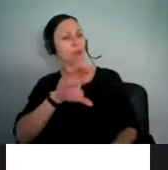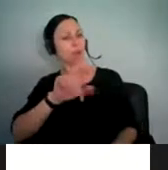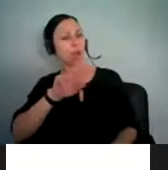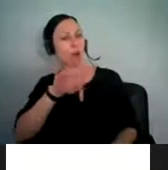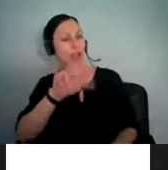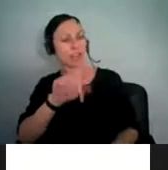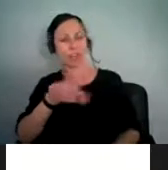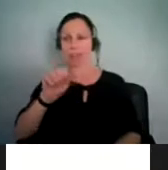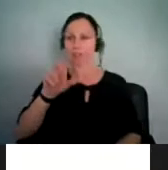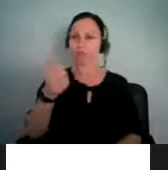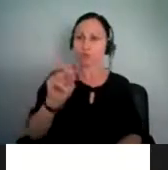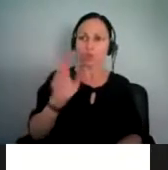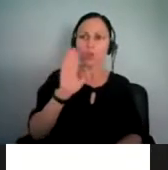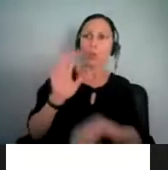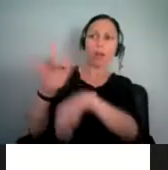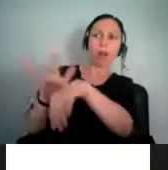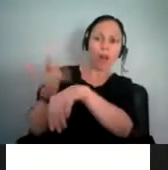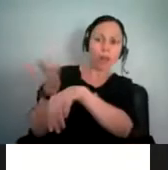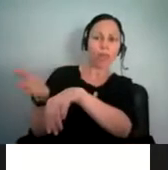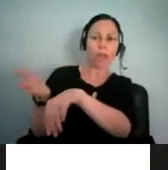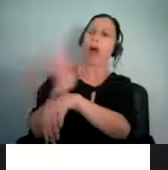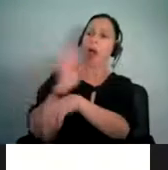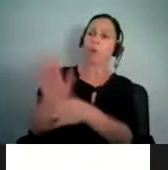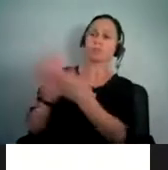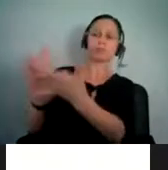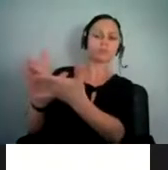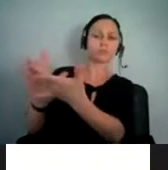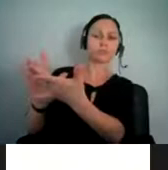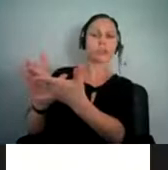I will follow up with them. We will again, utilize these screens that we've had